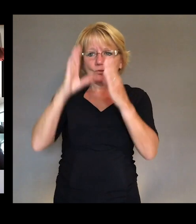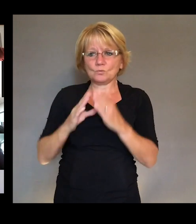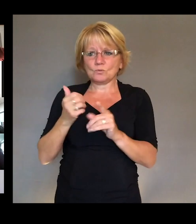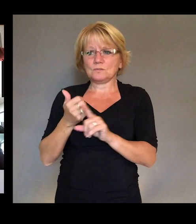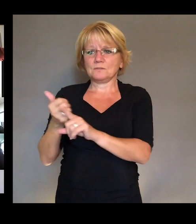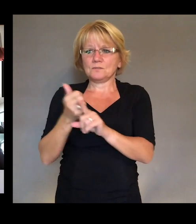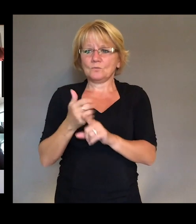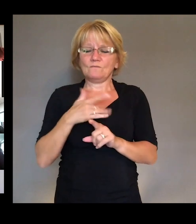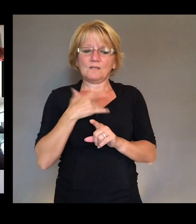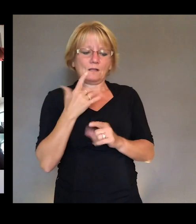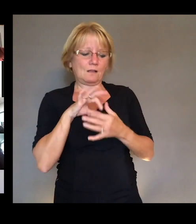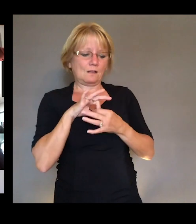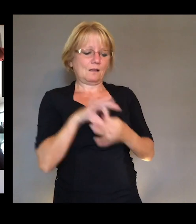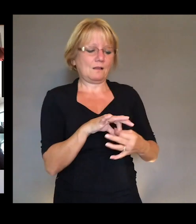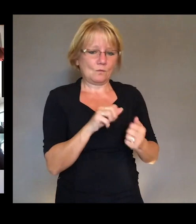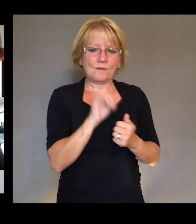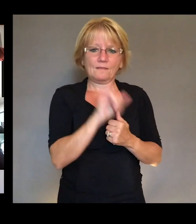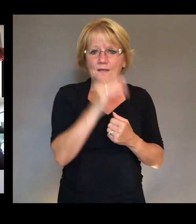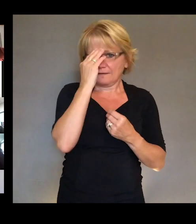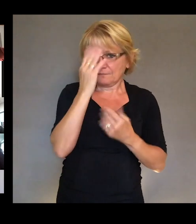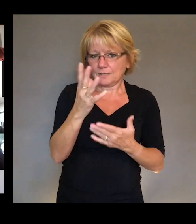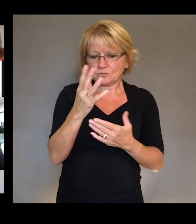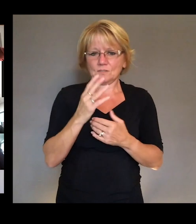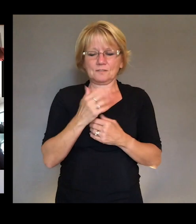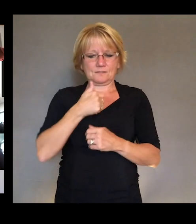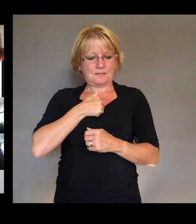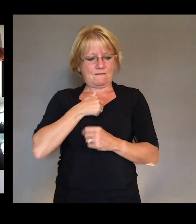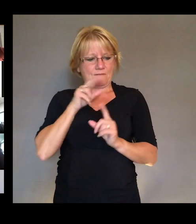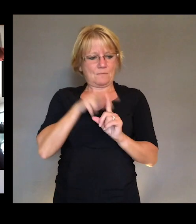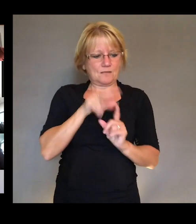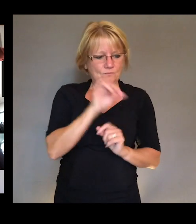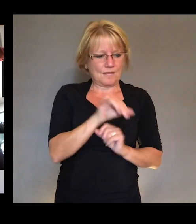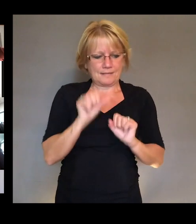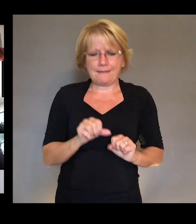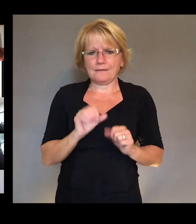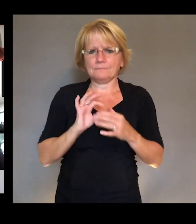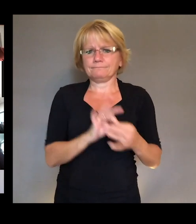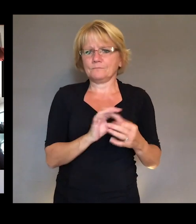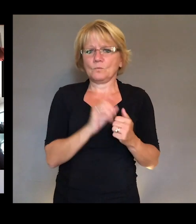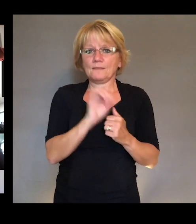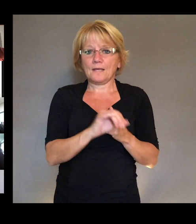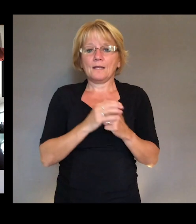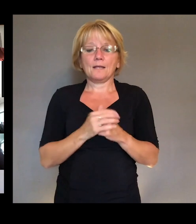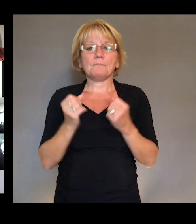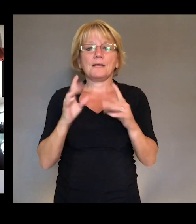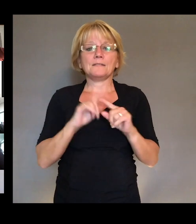seeing themselves in the material, some personal connection, some personal relevance. And then a lot of disciplines